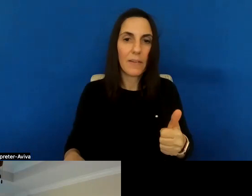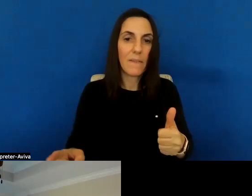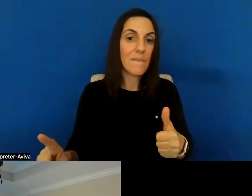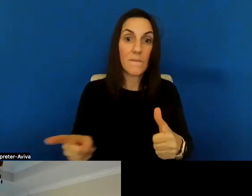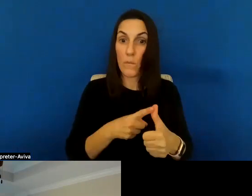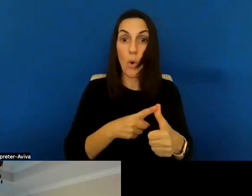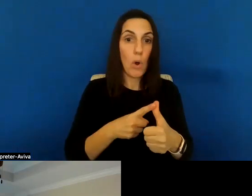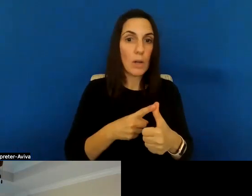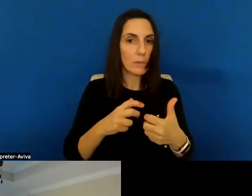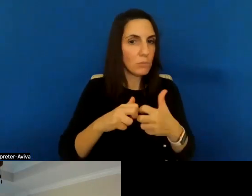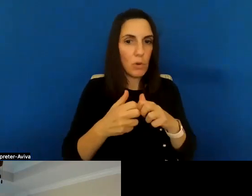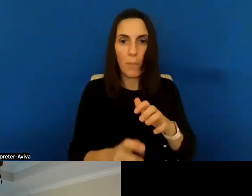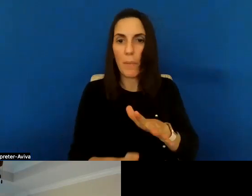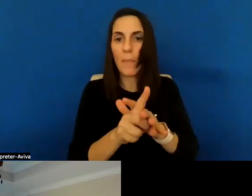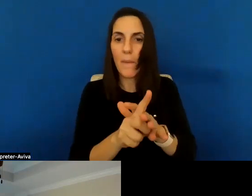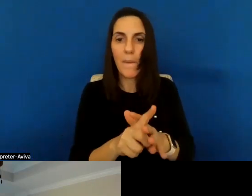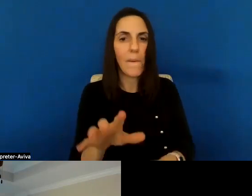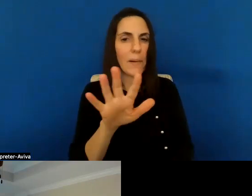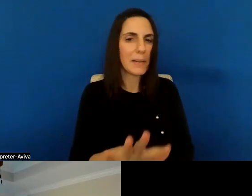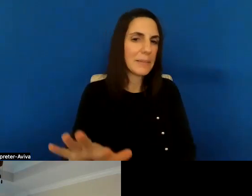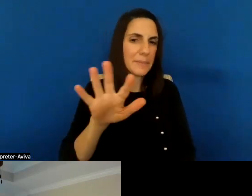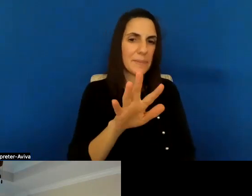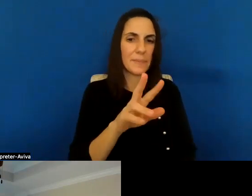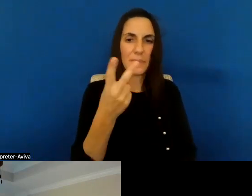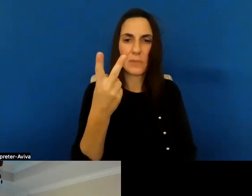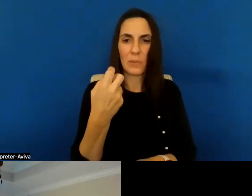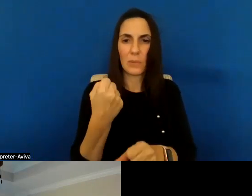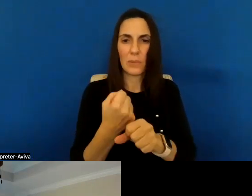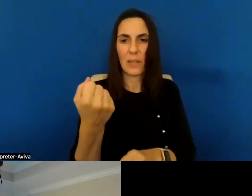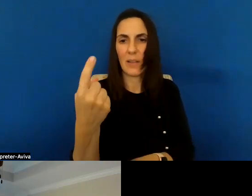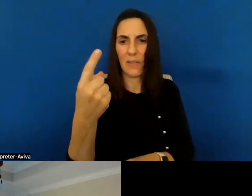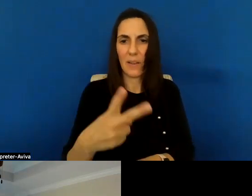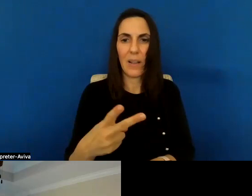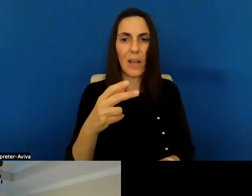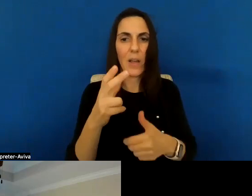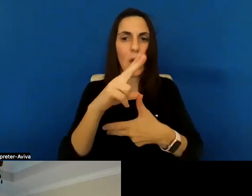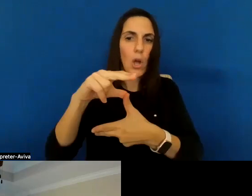was approximately 2 tun and a half years ago. 11:14:12 Now, Hurricane Sally hit my part